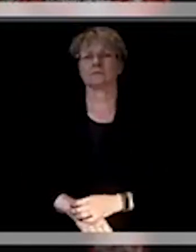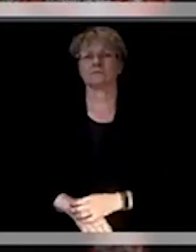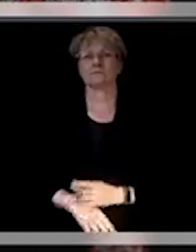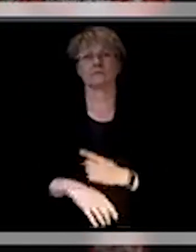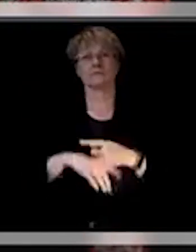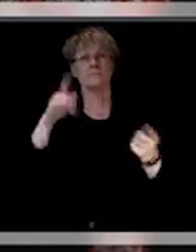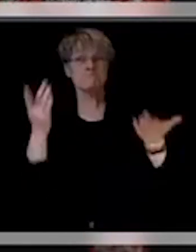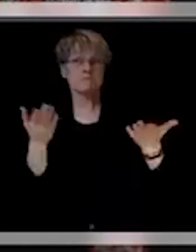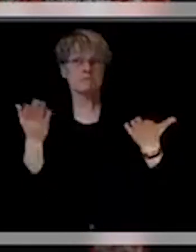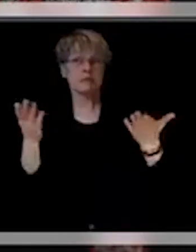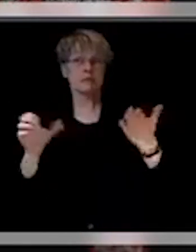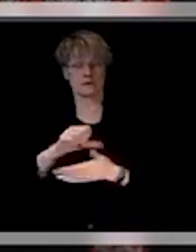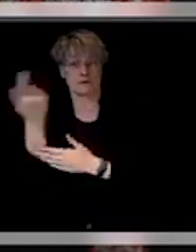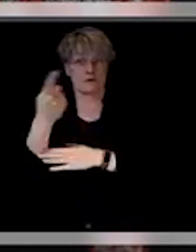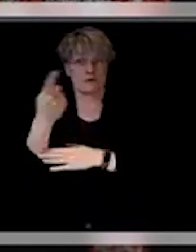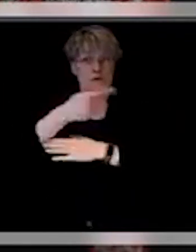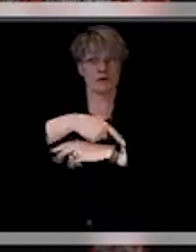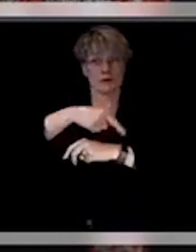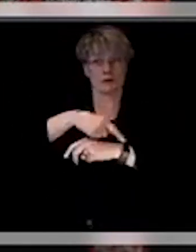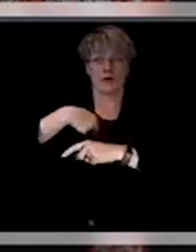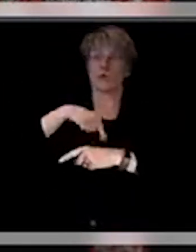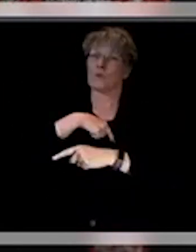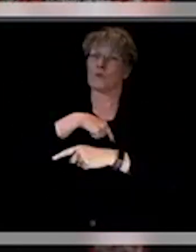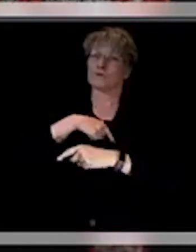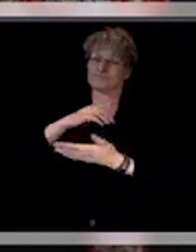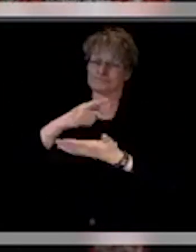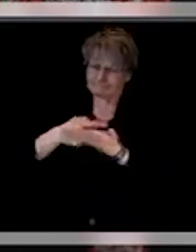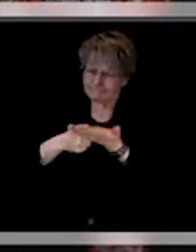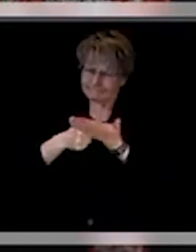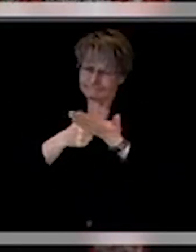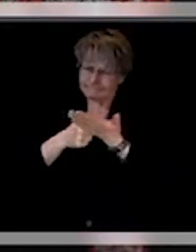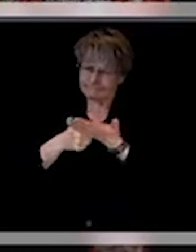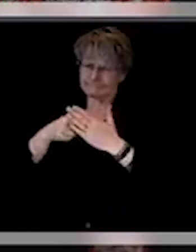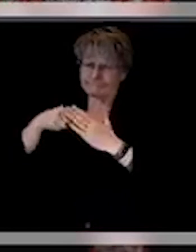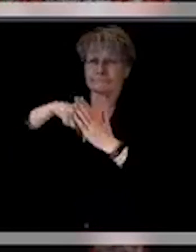we could actually talk just about the schools, because clearly it's very important to us